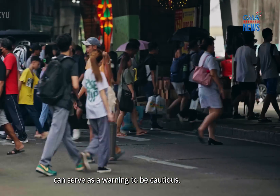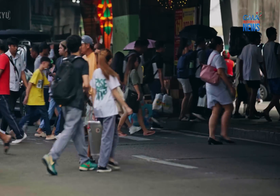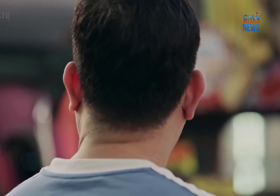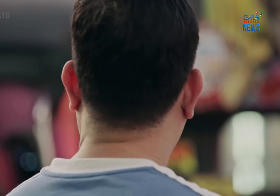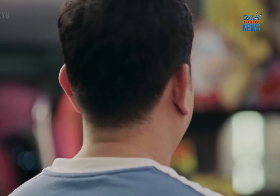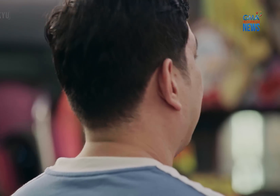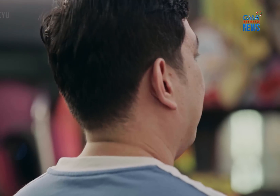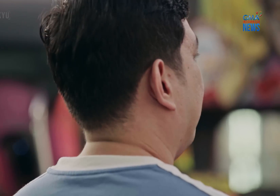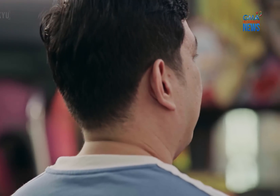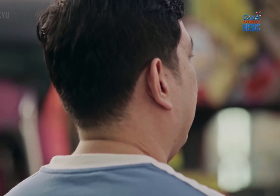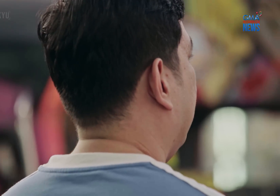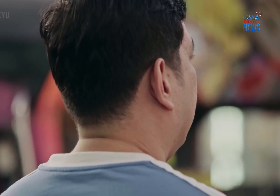The noise on the street